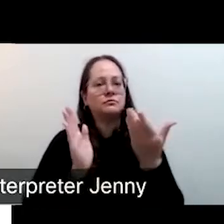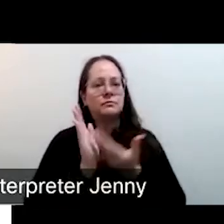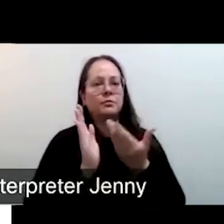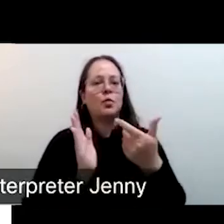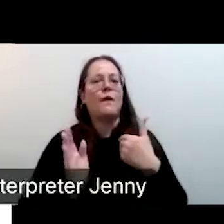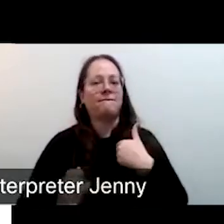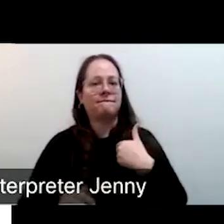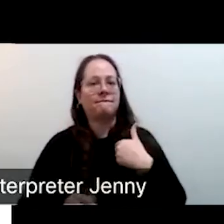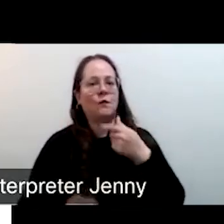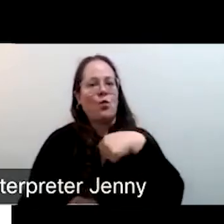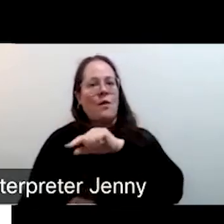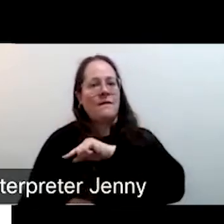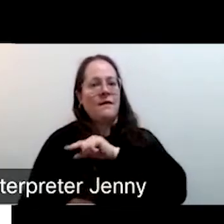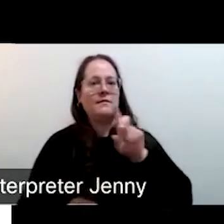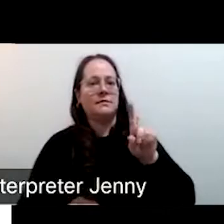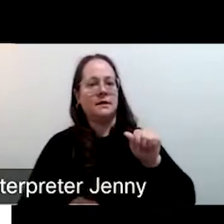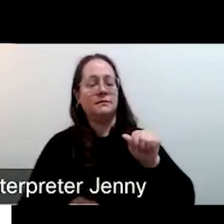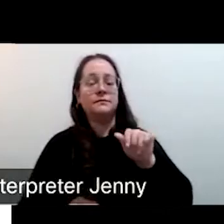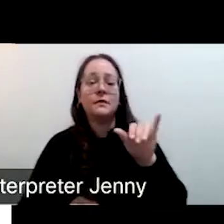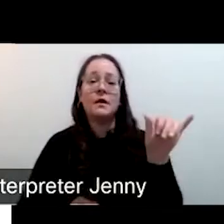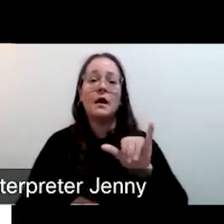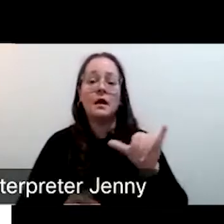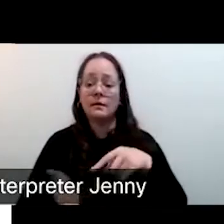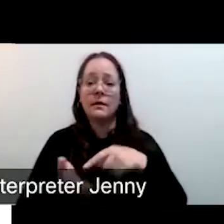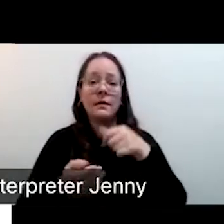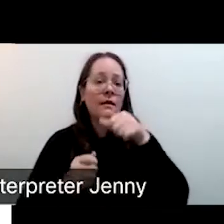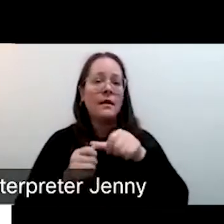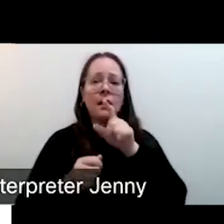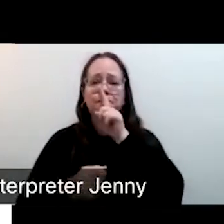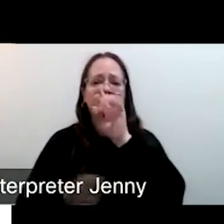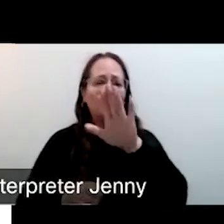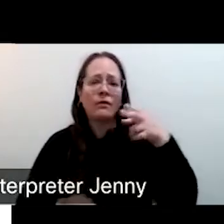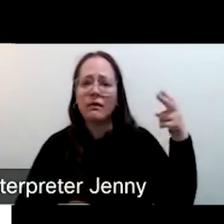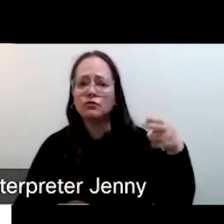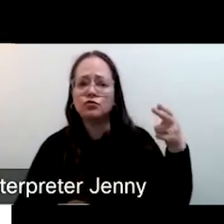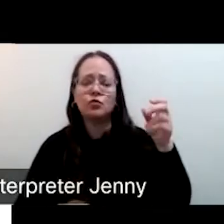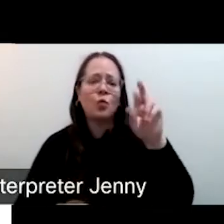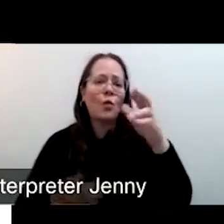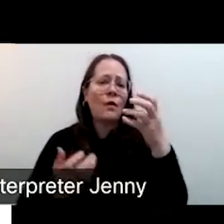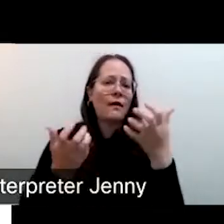It also does not need to indicate your medical history or need for job accommodations.